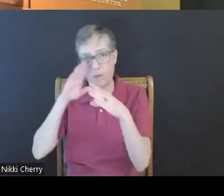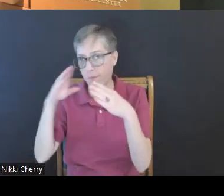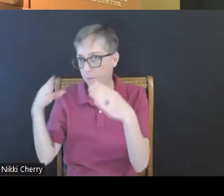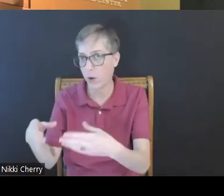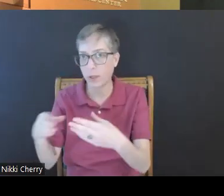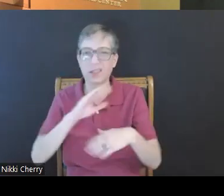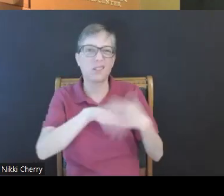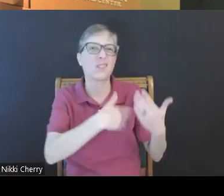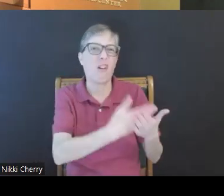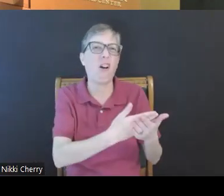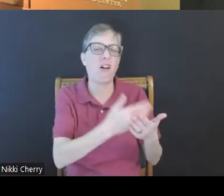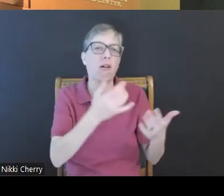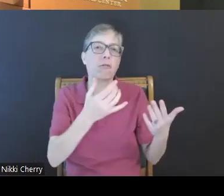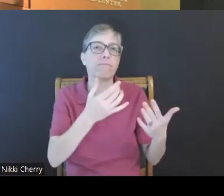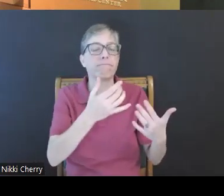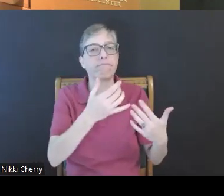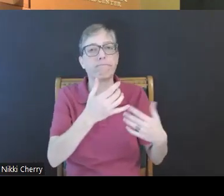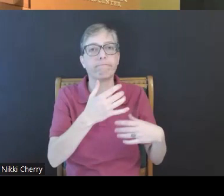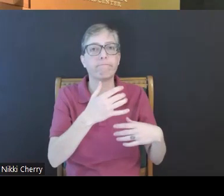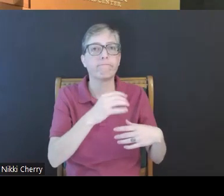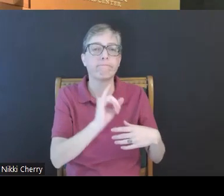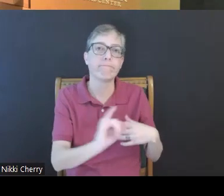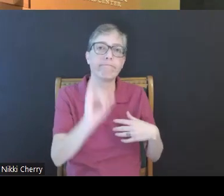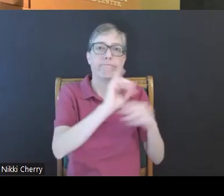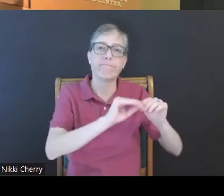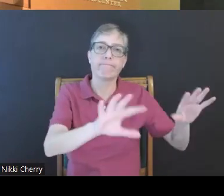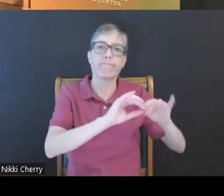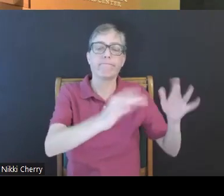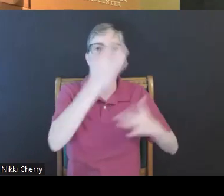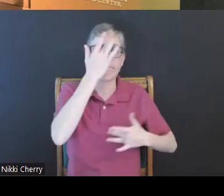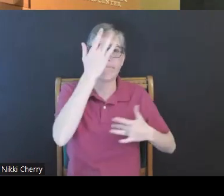had a director General who was a woman named Gro bruntland and Gro was an interesting woman she